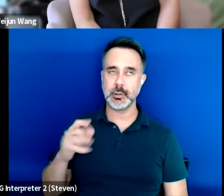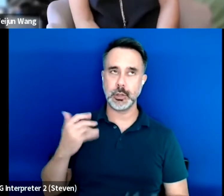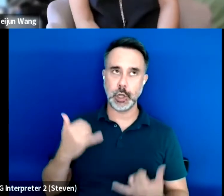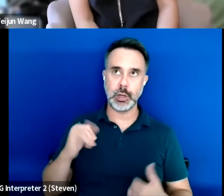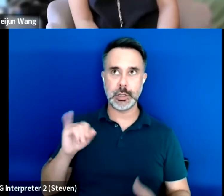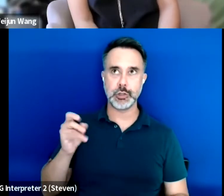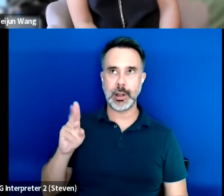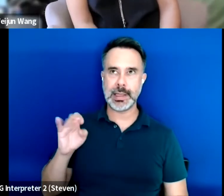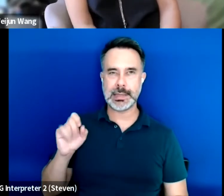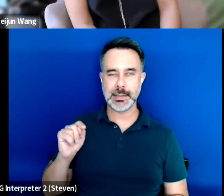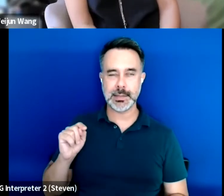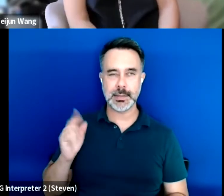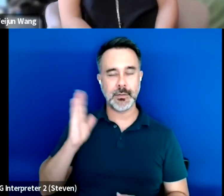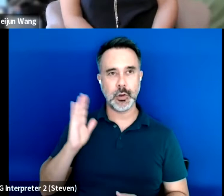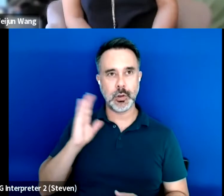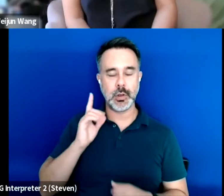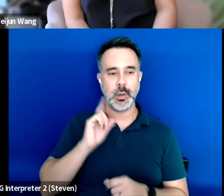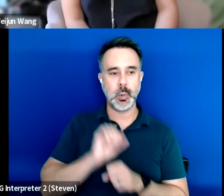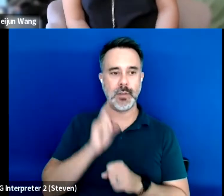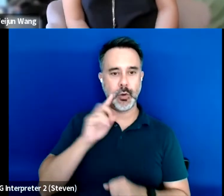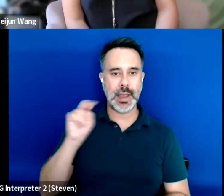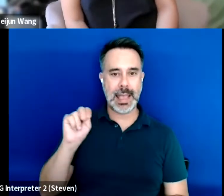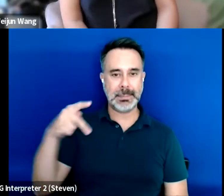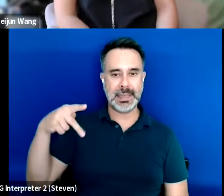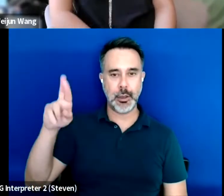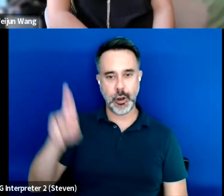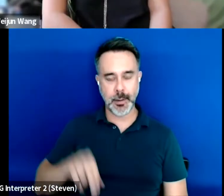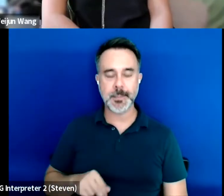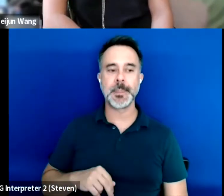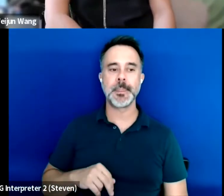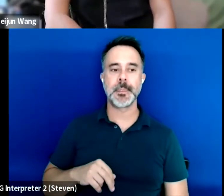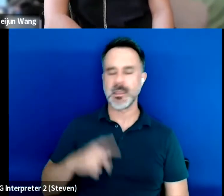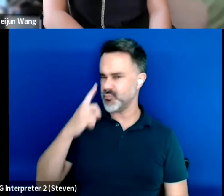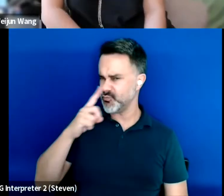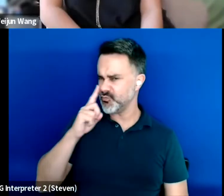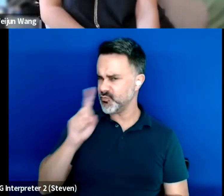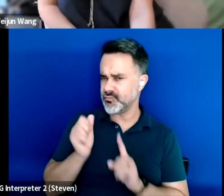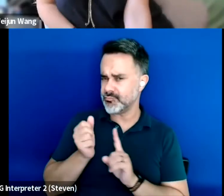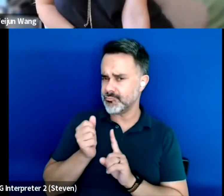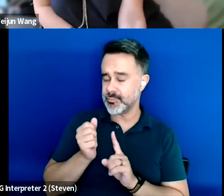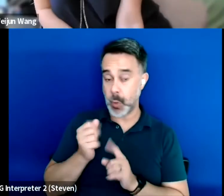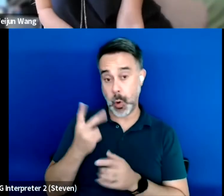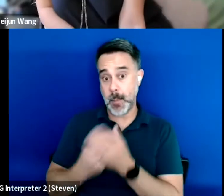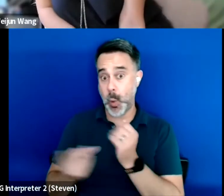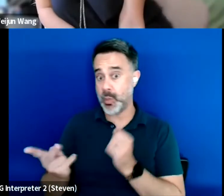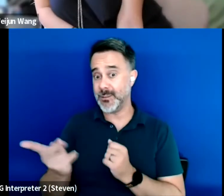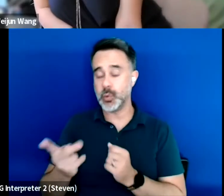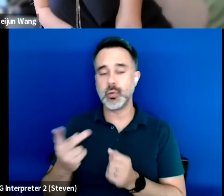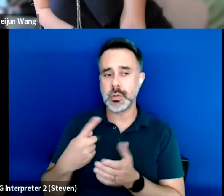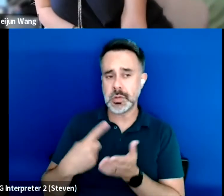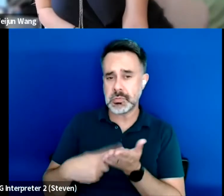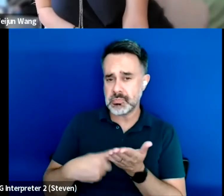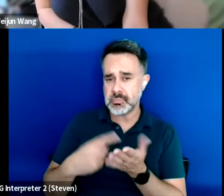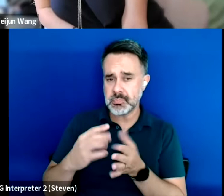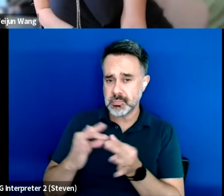to be a journalist if you are disabled -- Mm-hmm. especially things like investigative journalism.